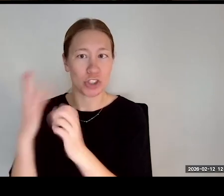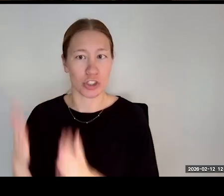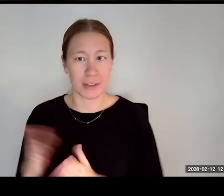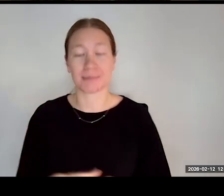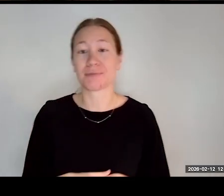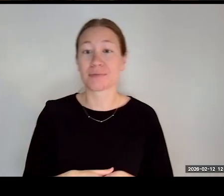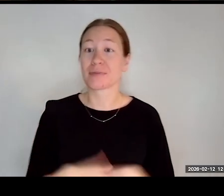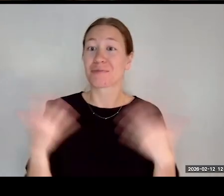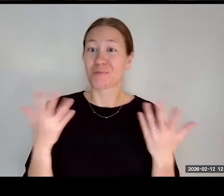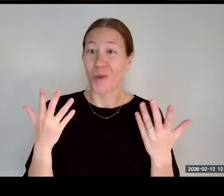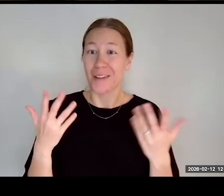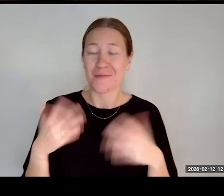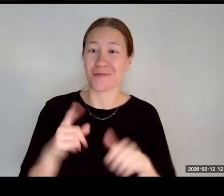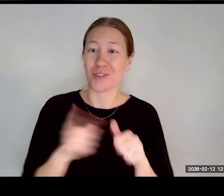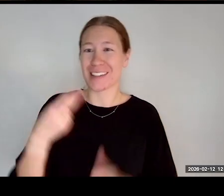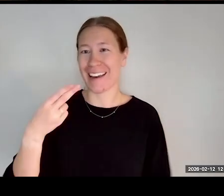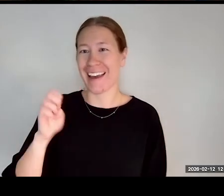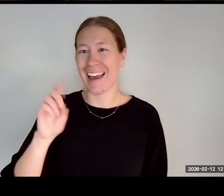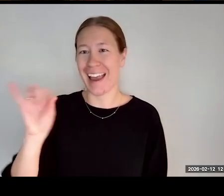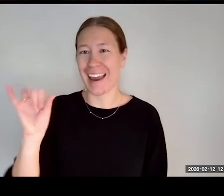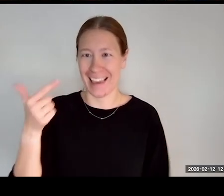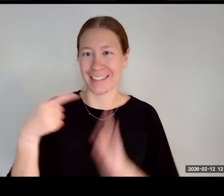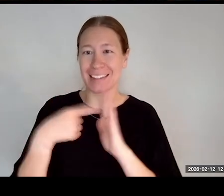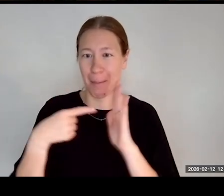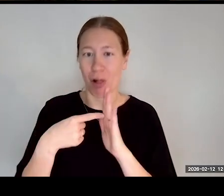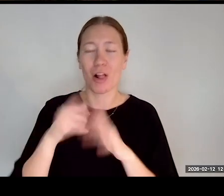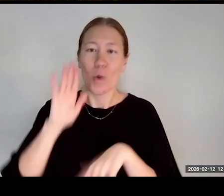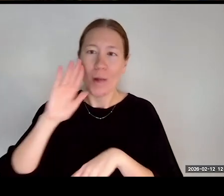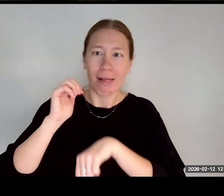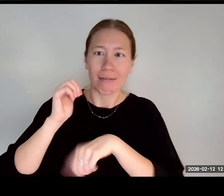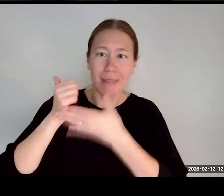and headings help to define the heading structure in our file.